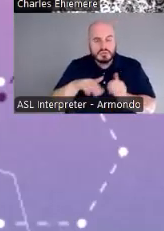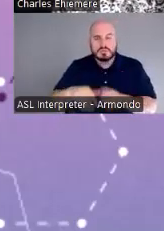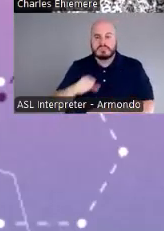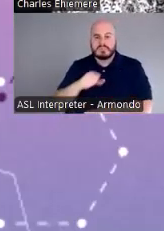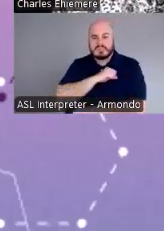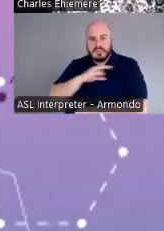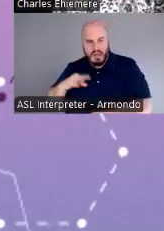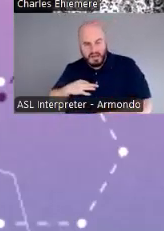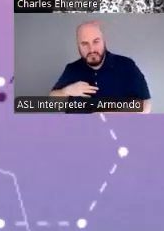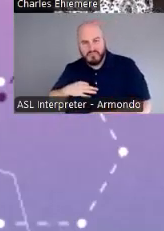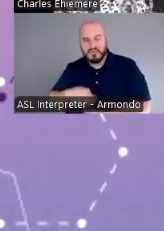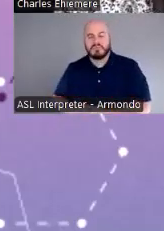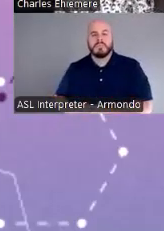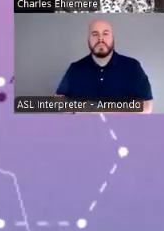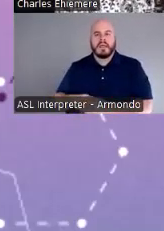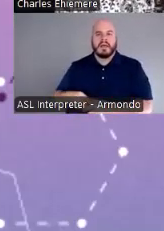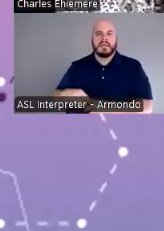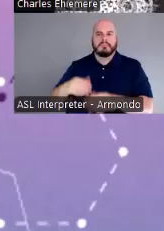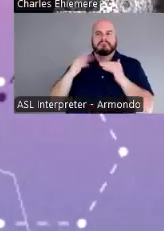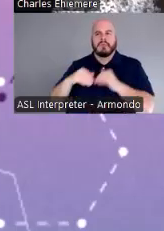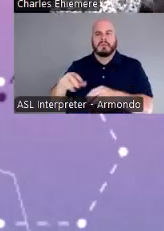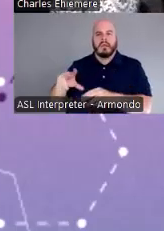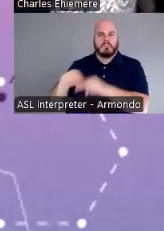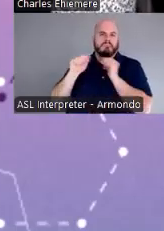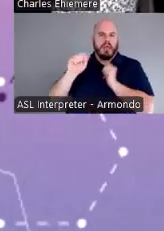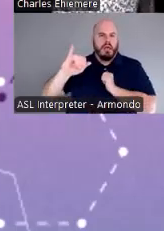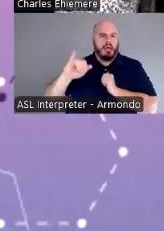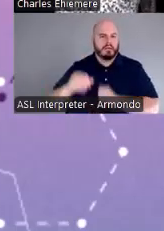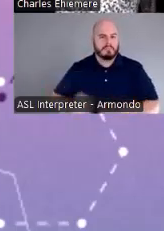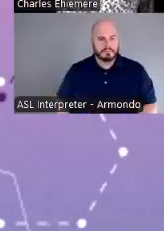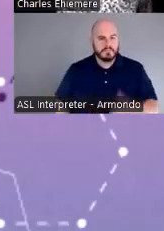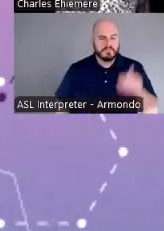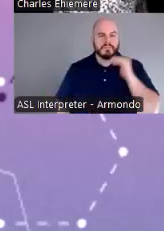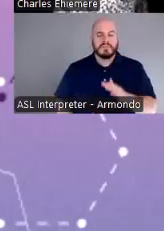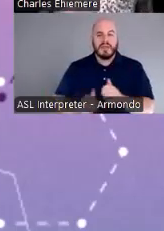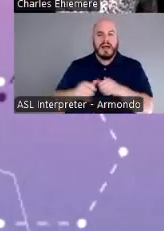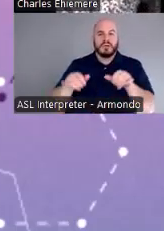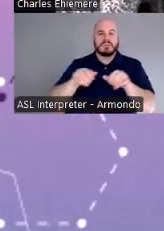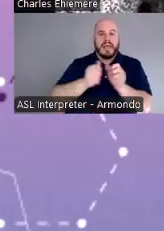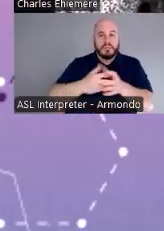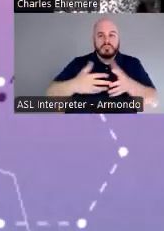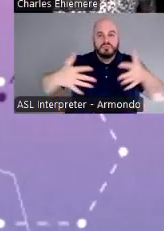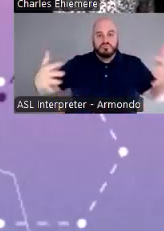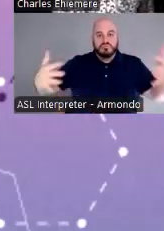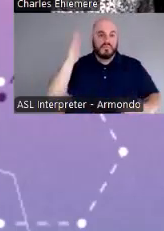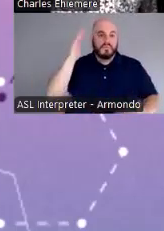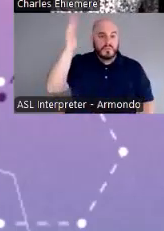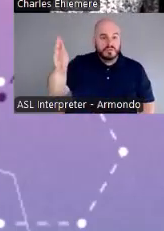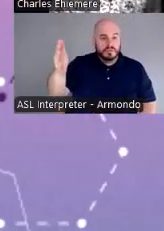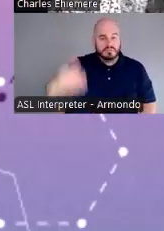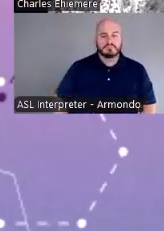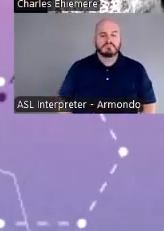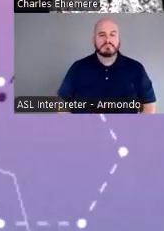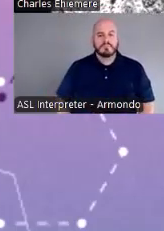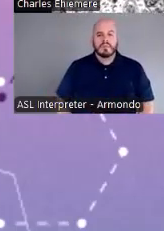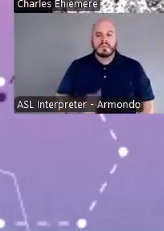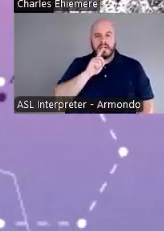the project managers. So scalability-- we're looking at to scale this even beyond the maternal and child healthcare